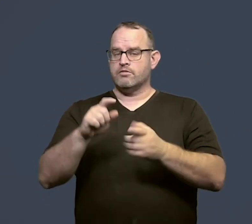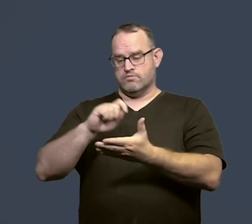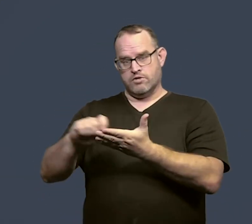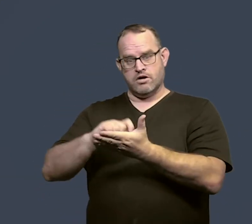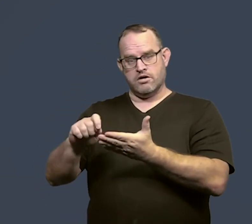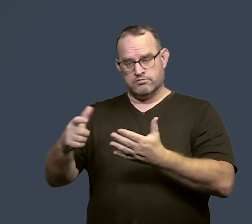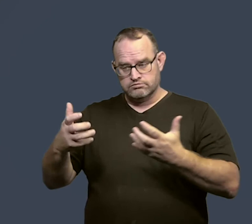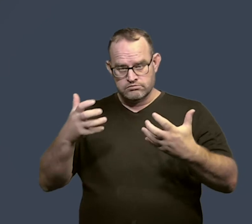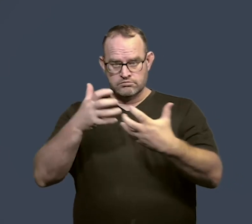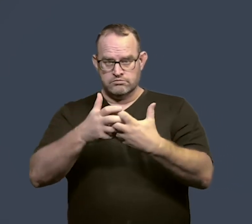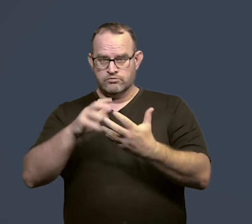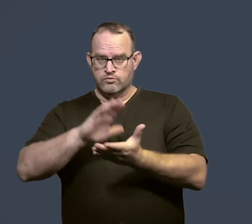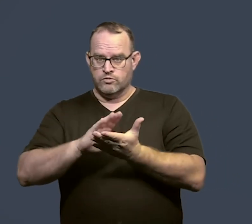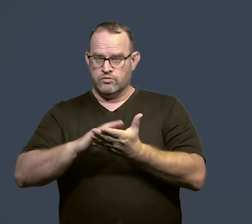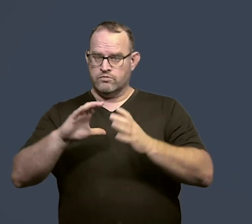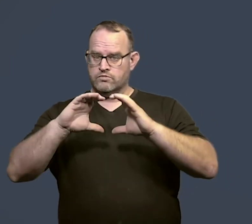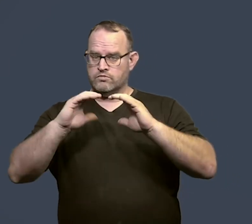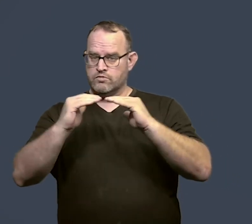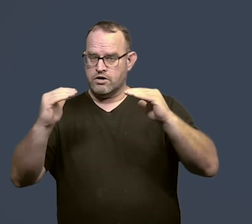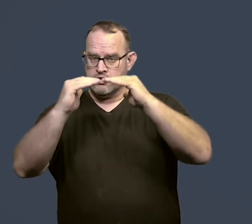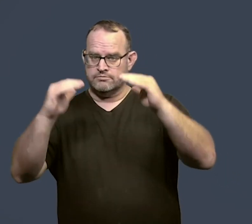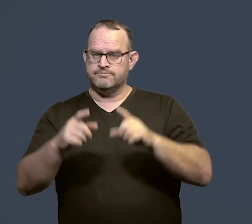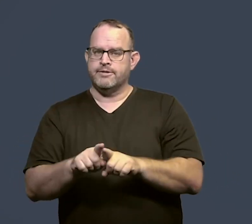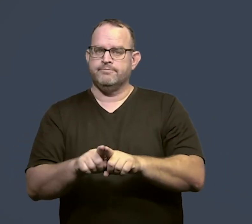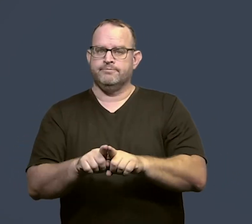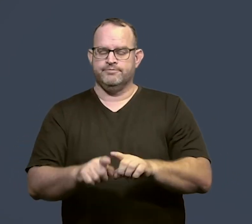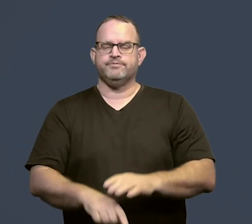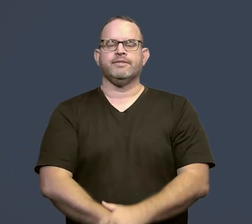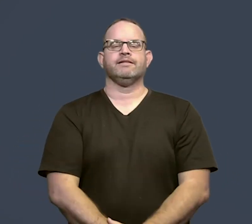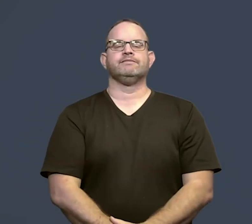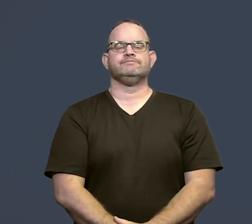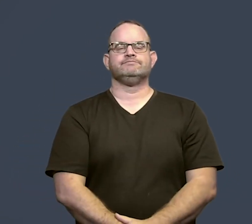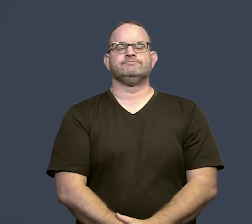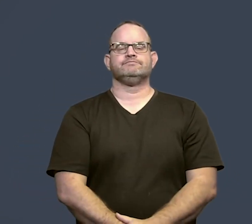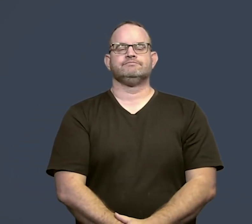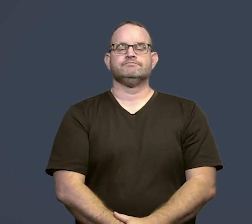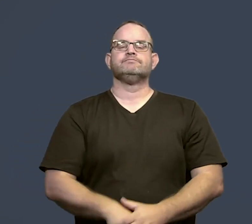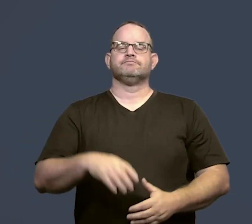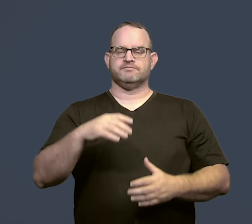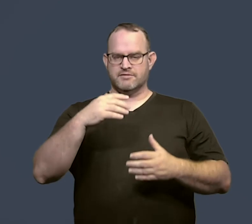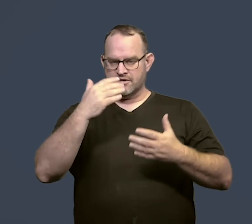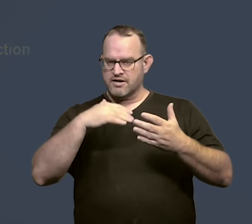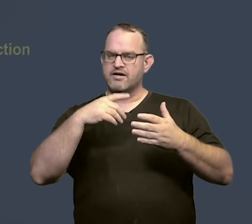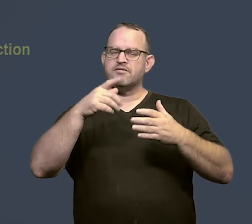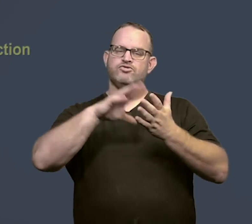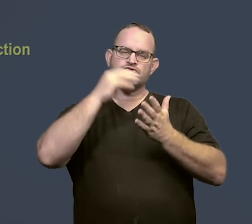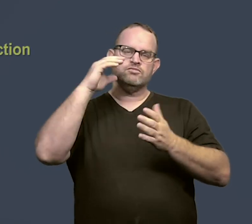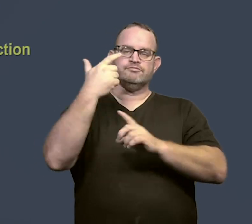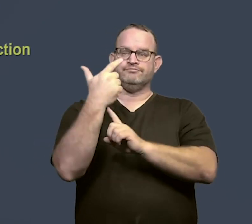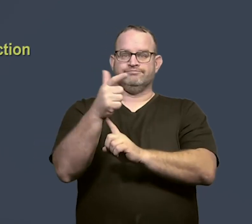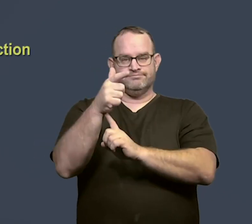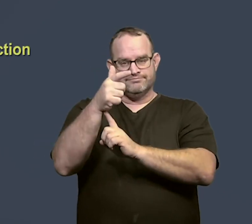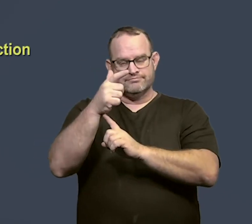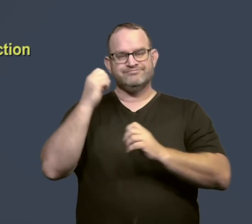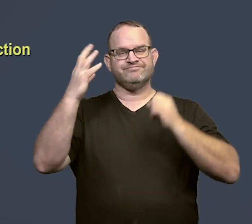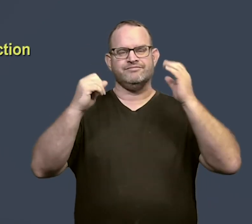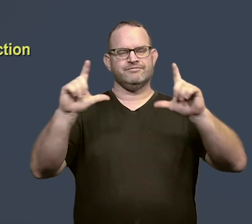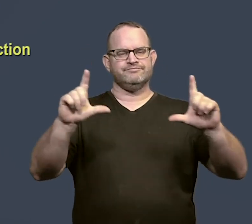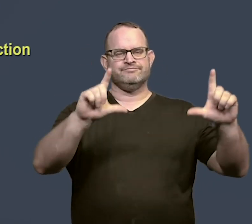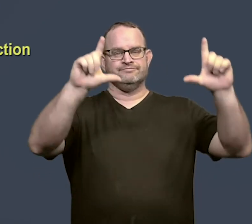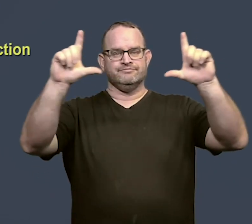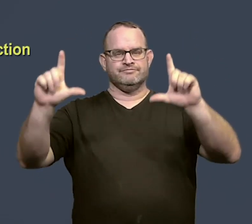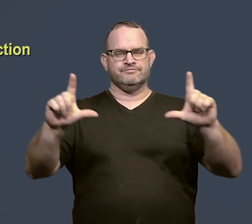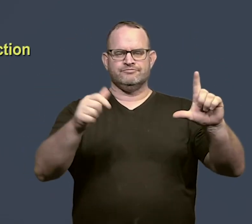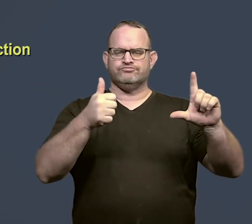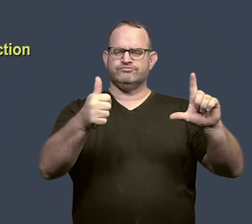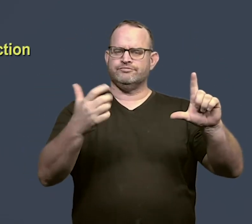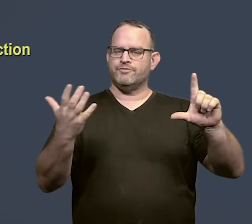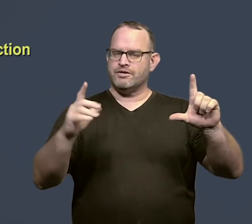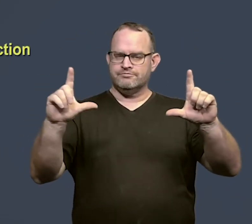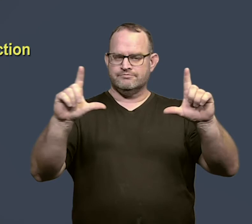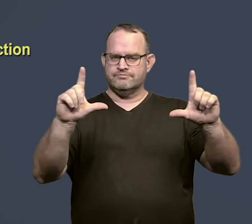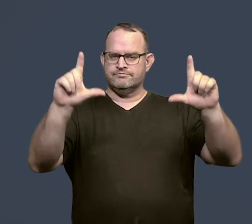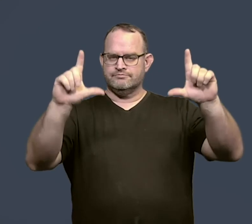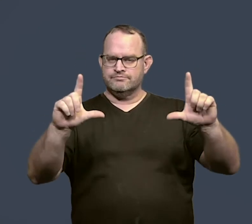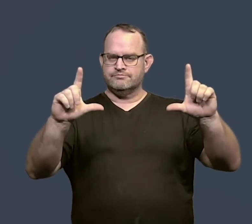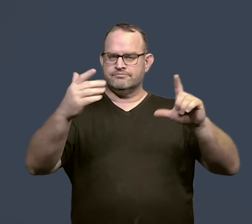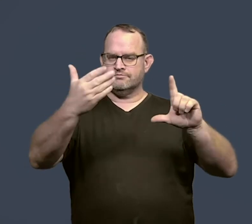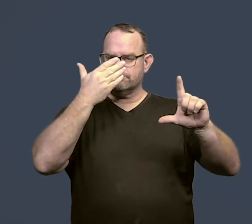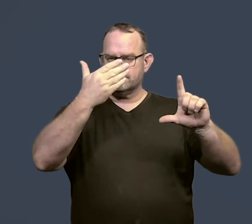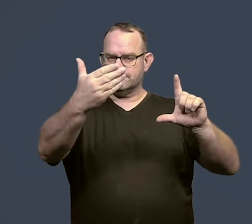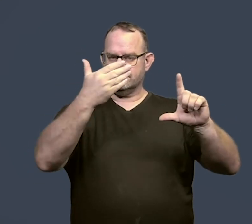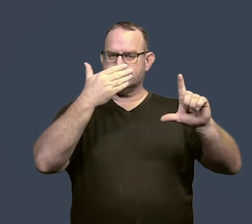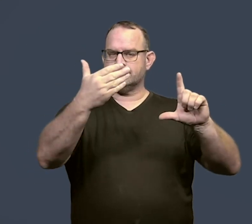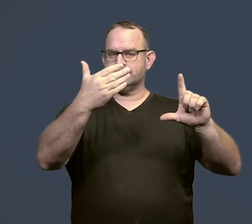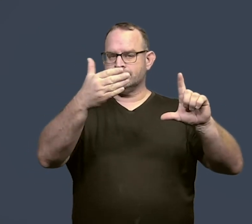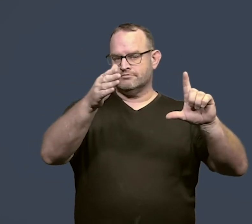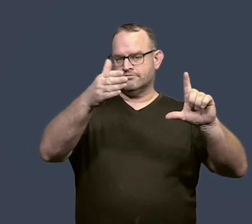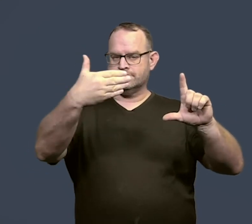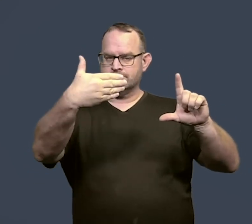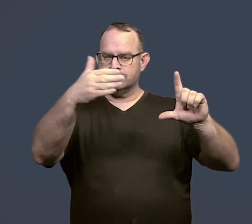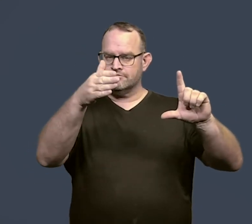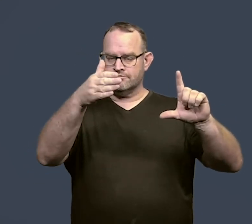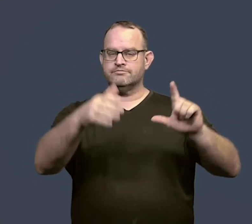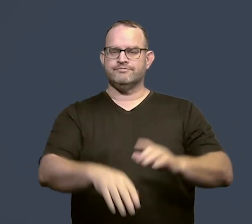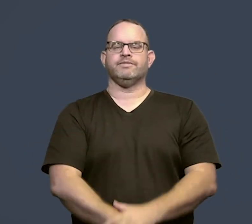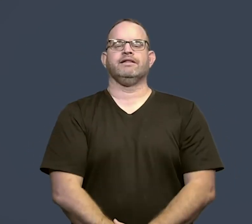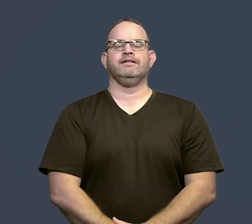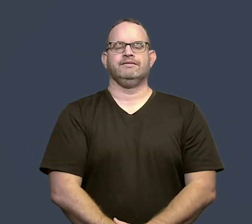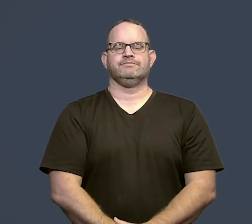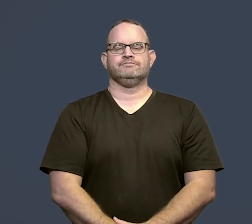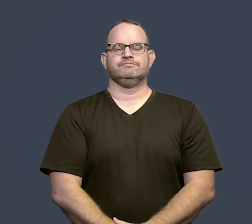You will also learn strategies and tips on sign language video production, editing and exporting strategies,